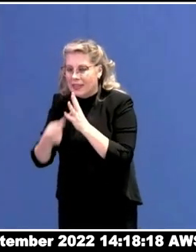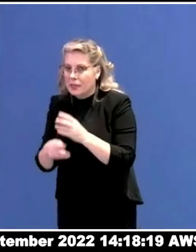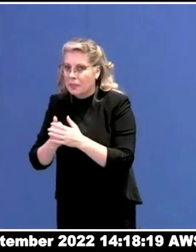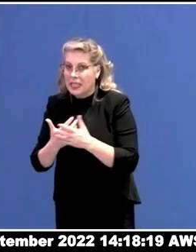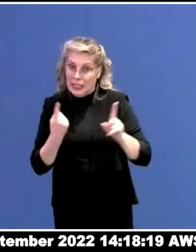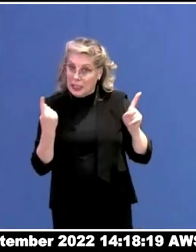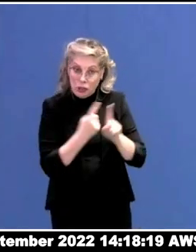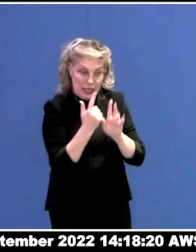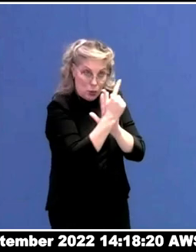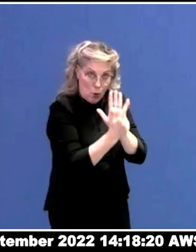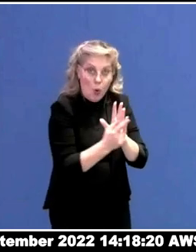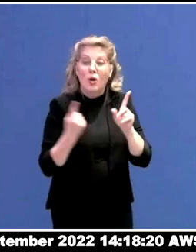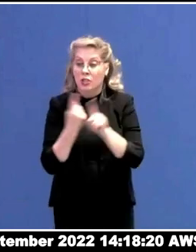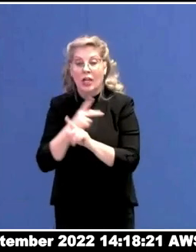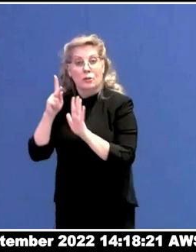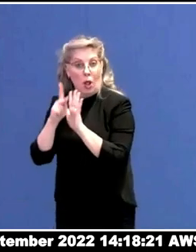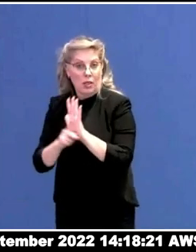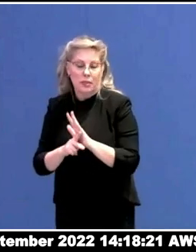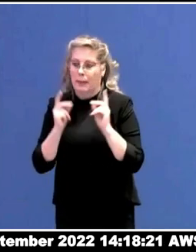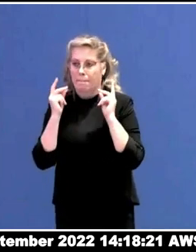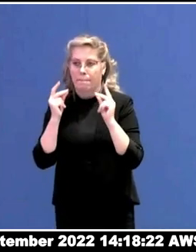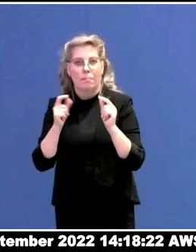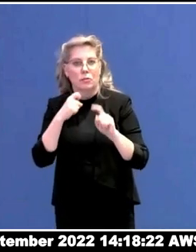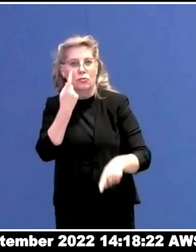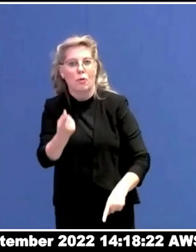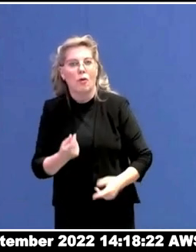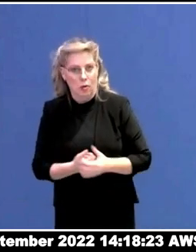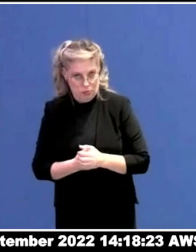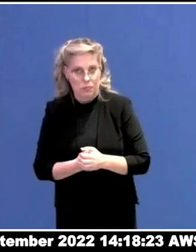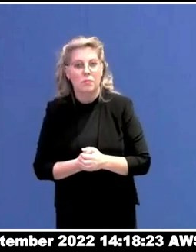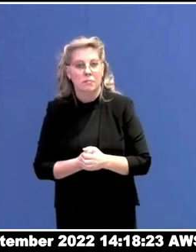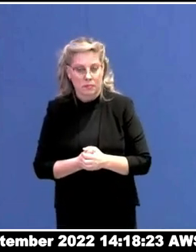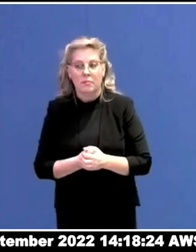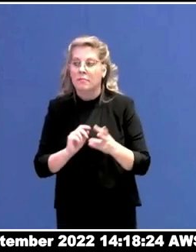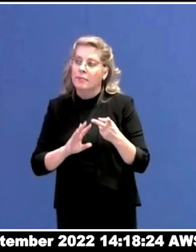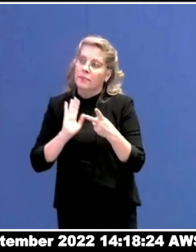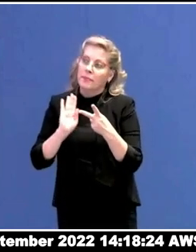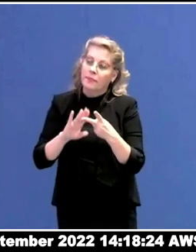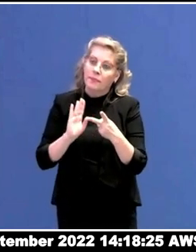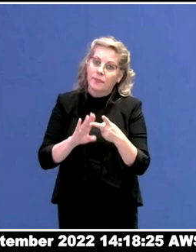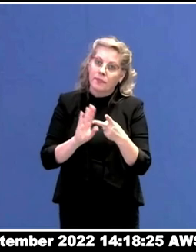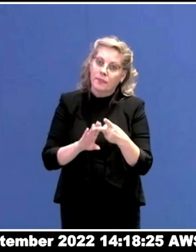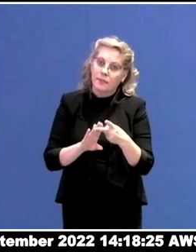The second thing I would say, which is vital and practically can be done is really